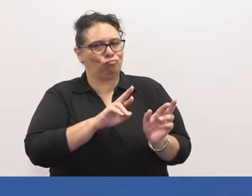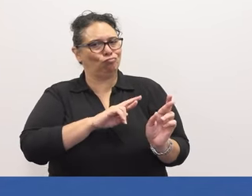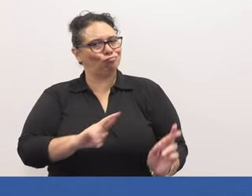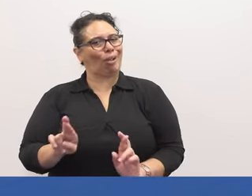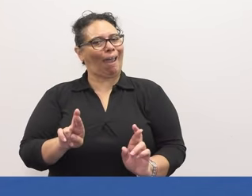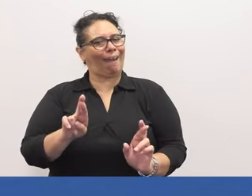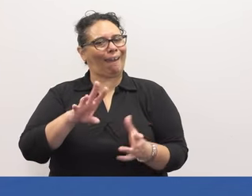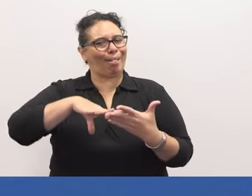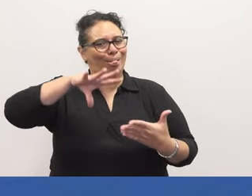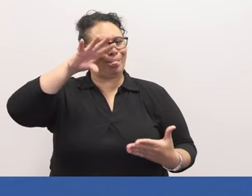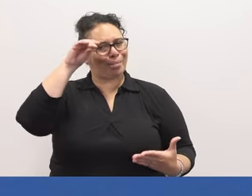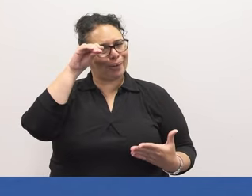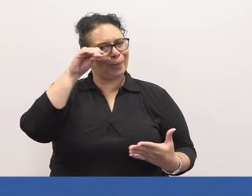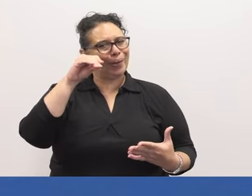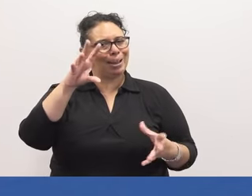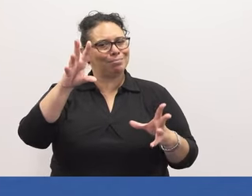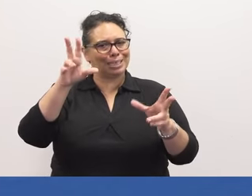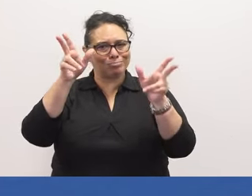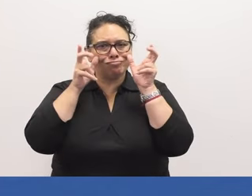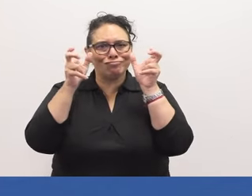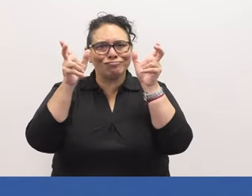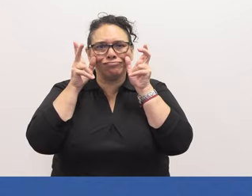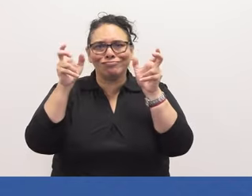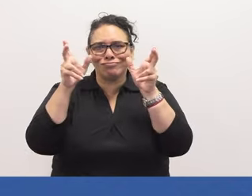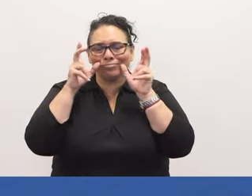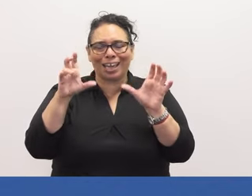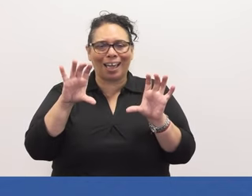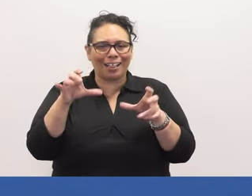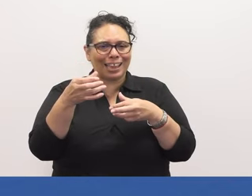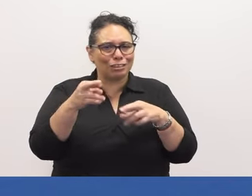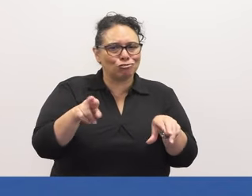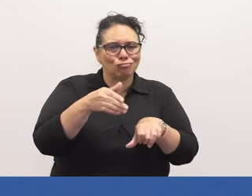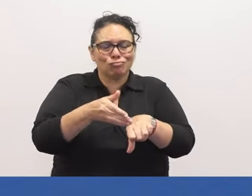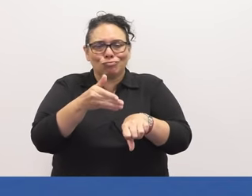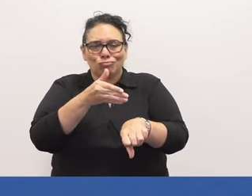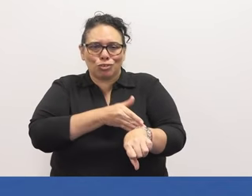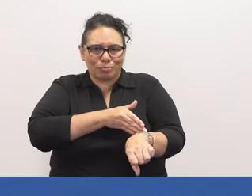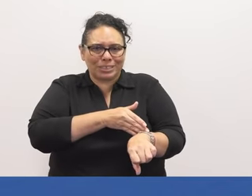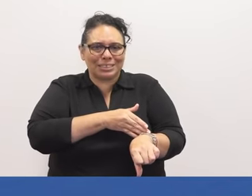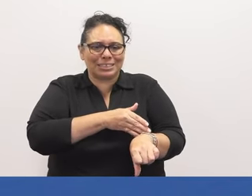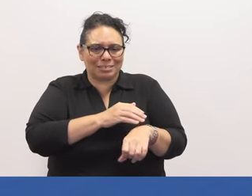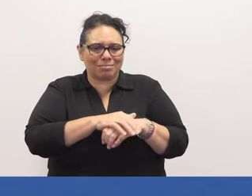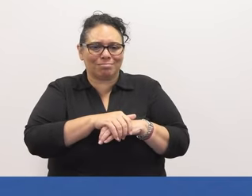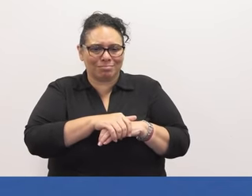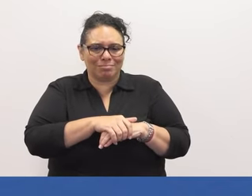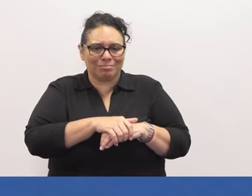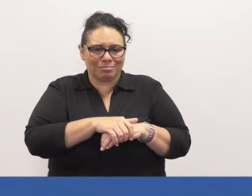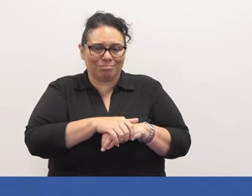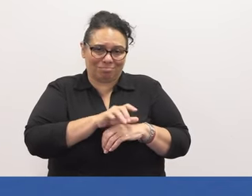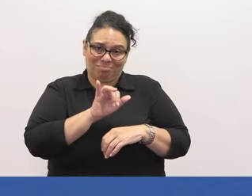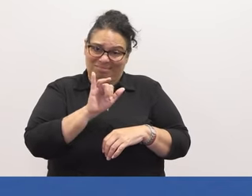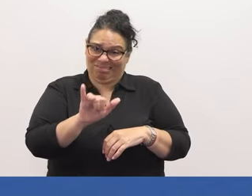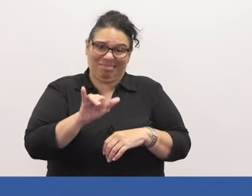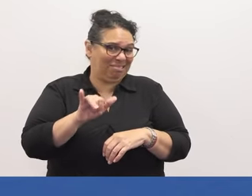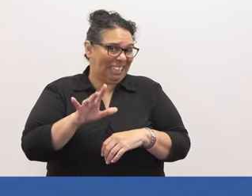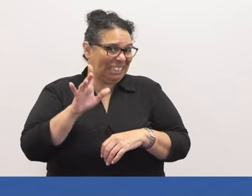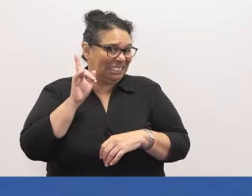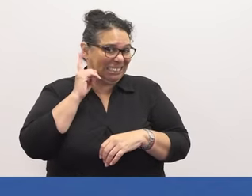and be receptive to those classroom improvements. So that sounds very beneficial.